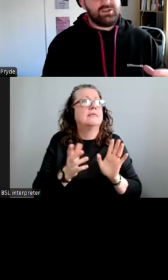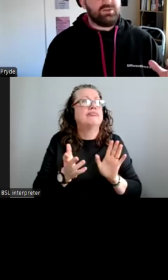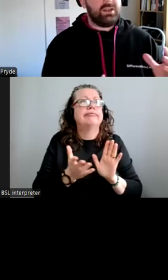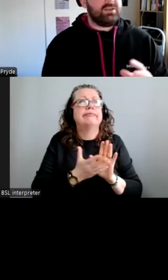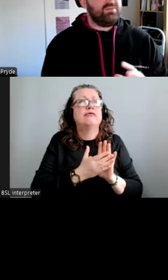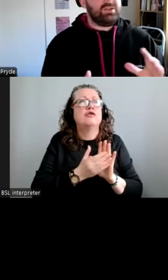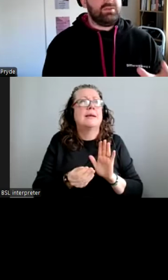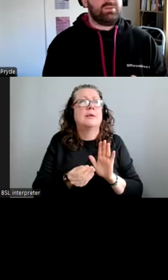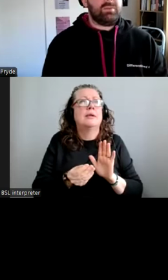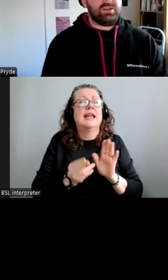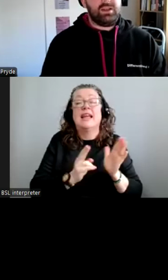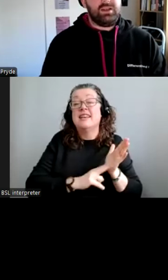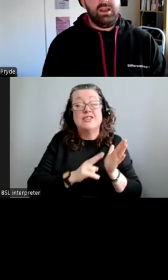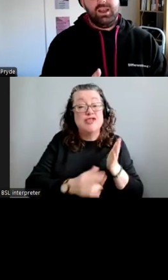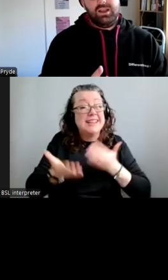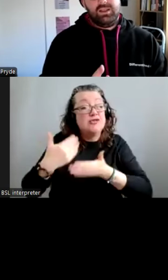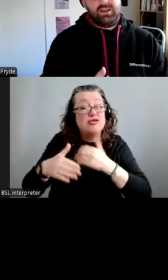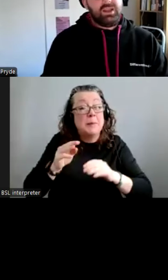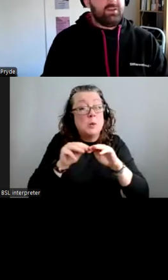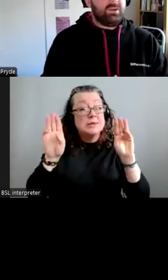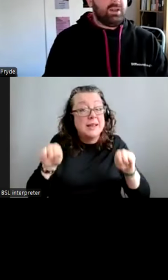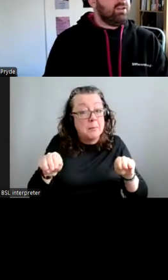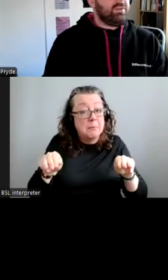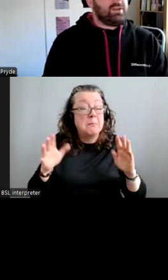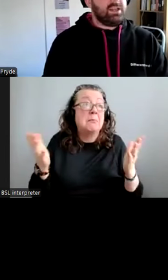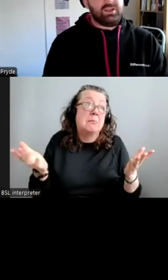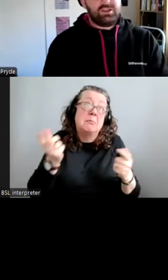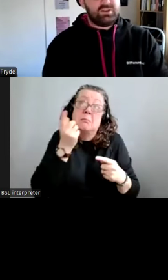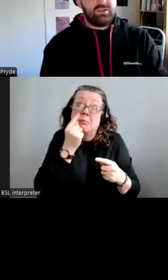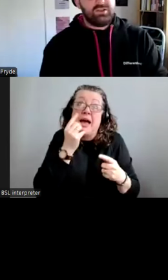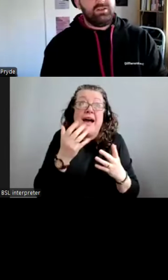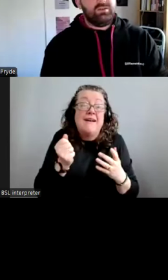Natural History Museum's website, they might have quite a complex navigation structure